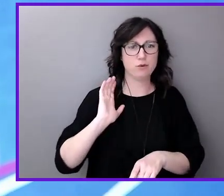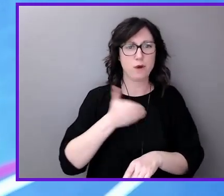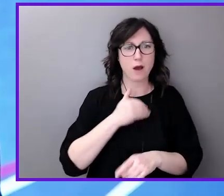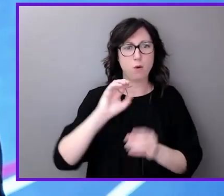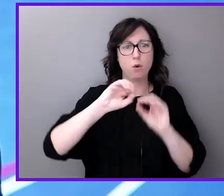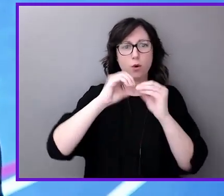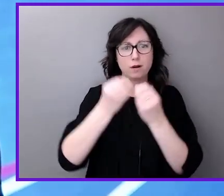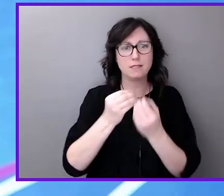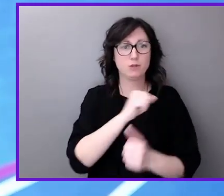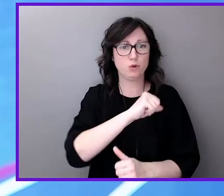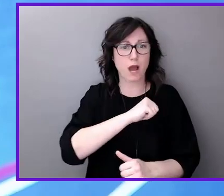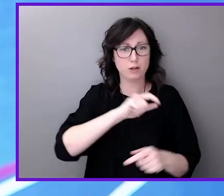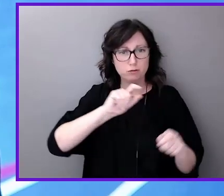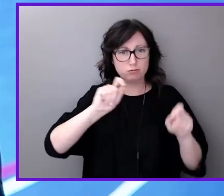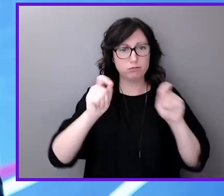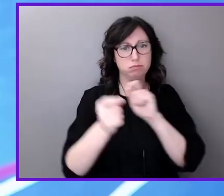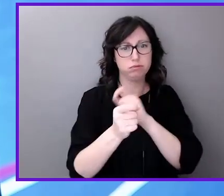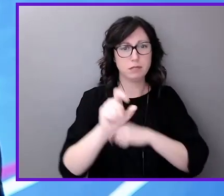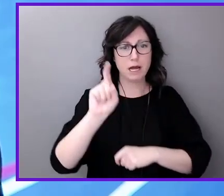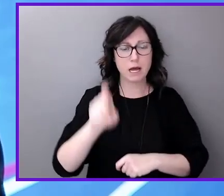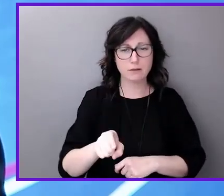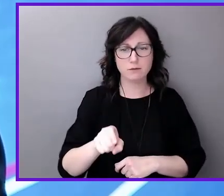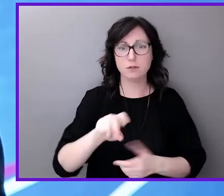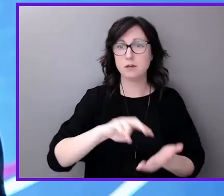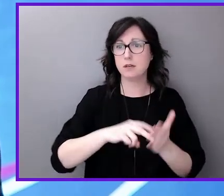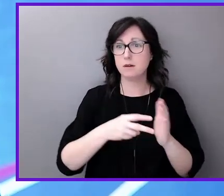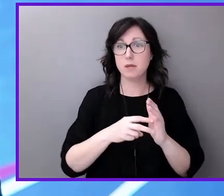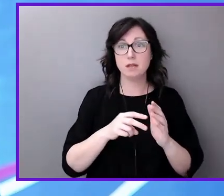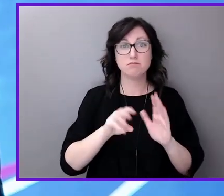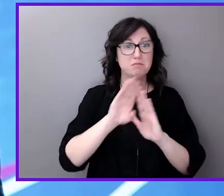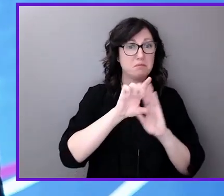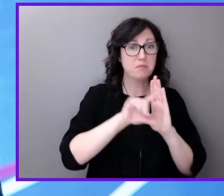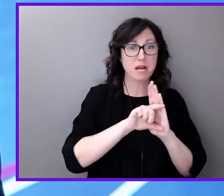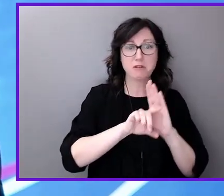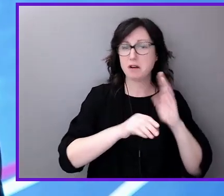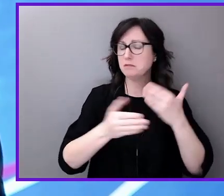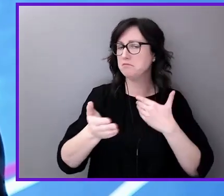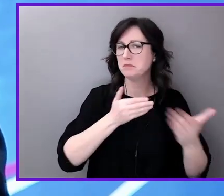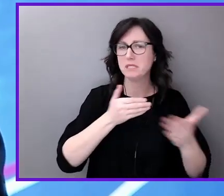that this is a place where people from all backgrounds feel welcome and heard,